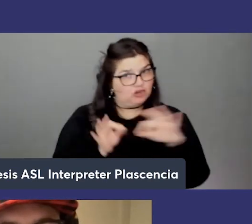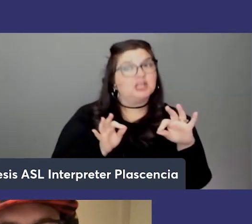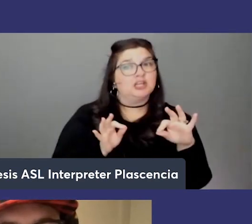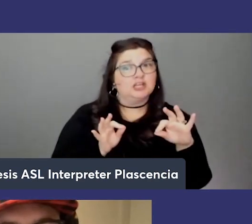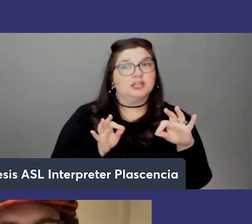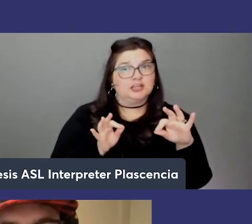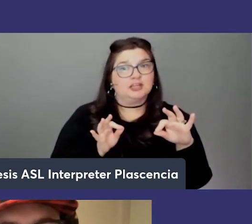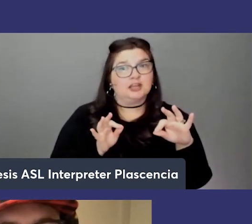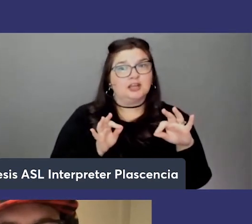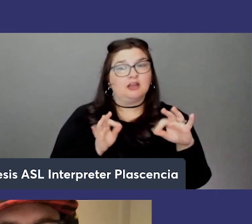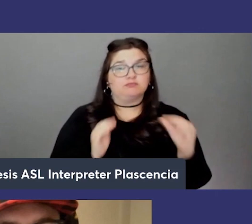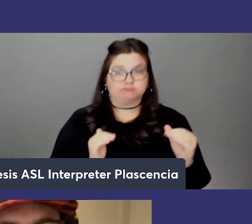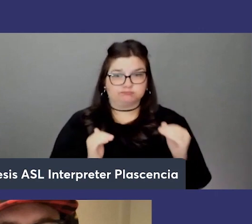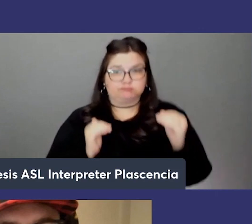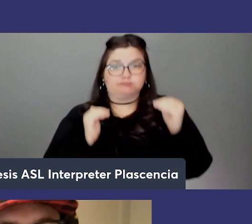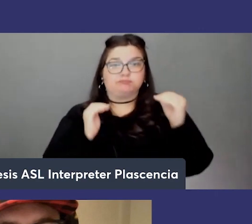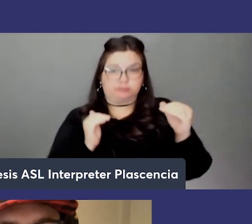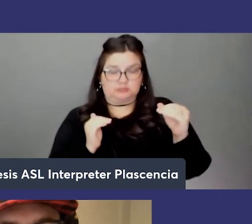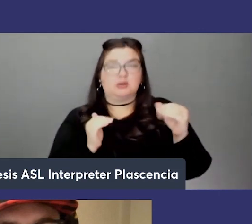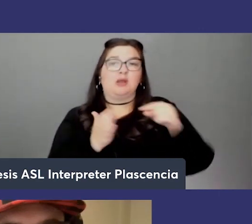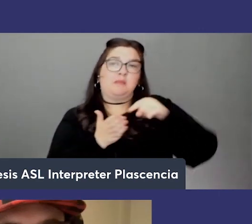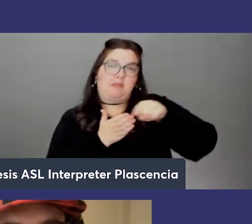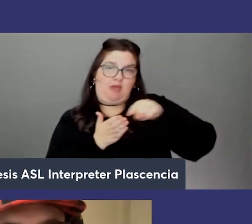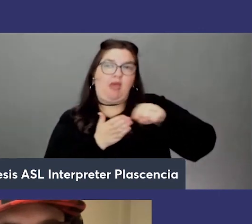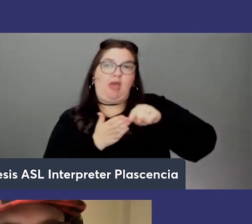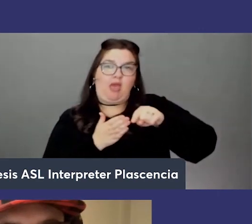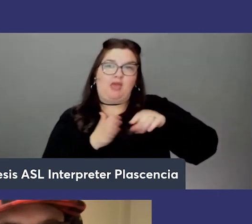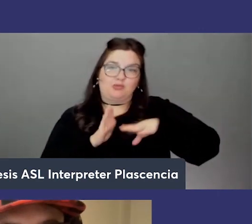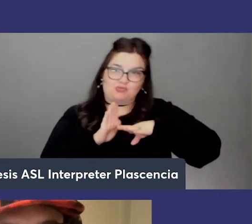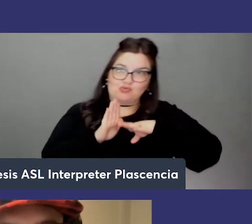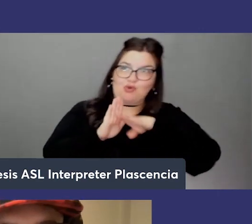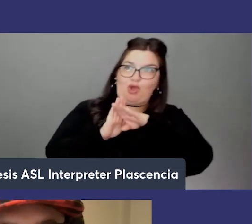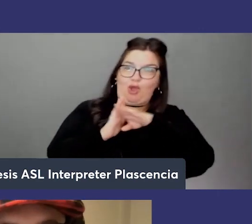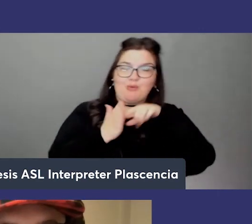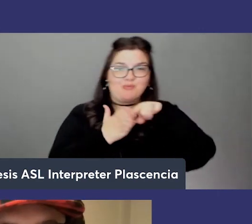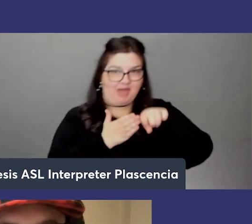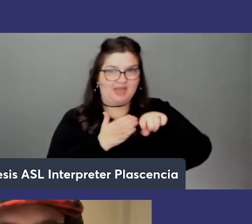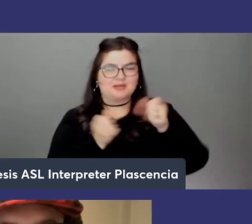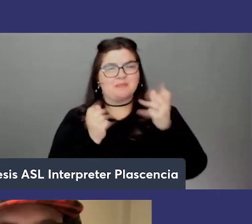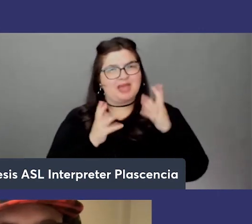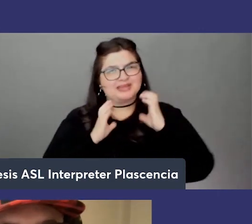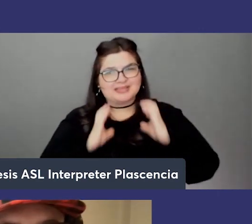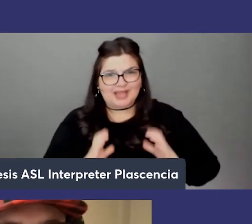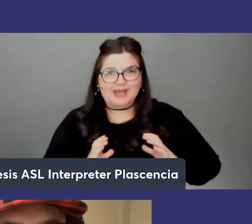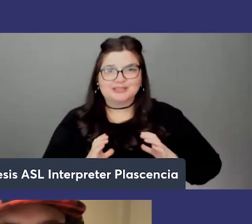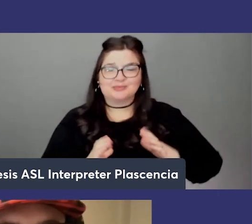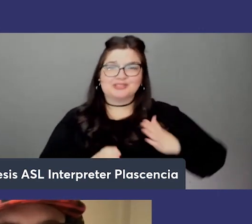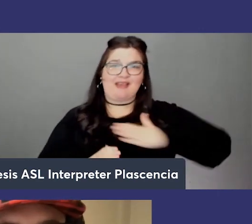So we have a lot of free customers that are very happy with seeing the entire view of the application.